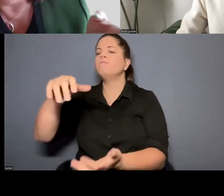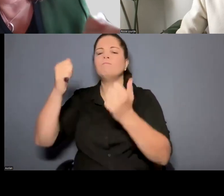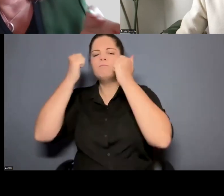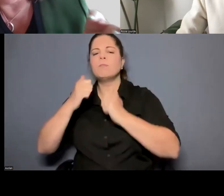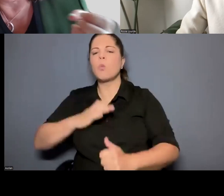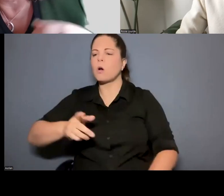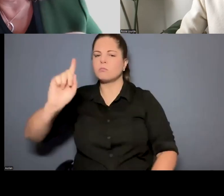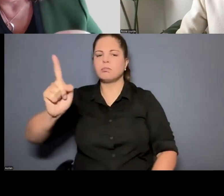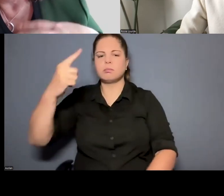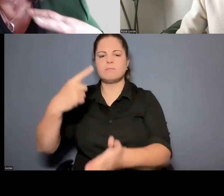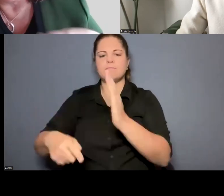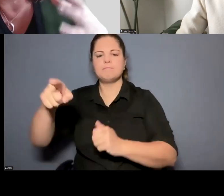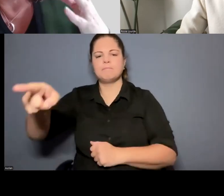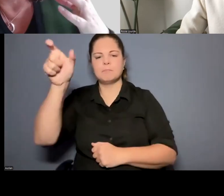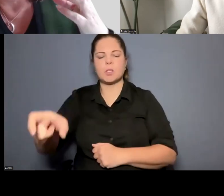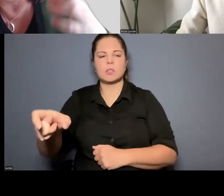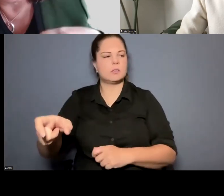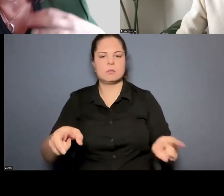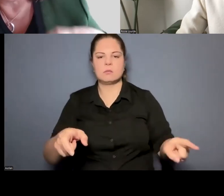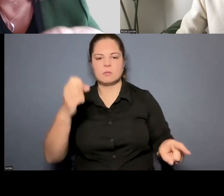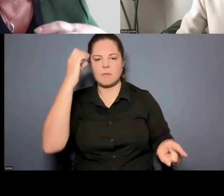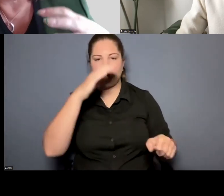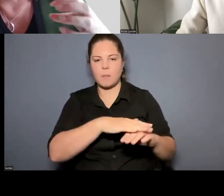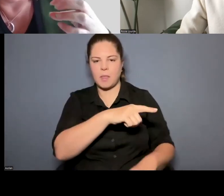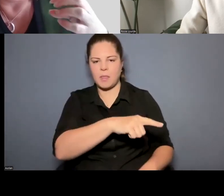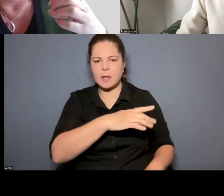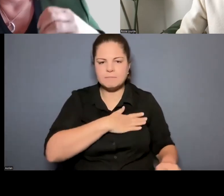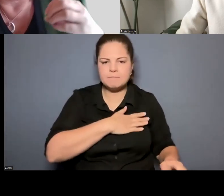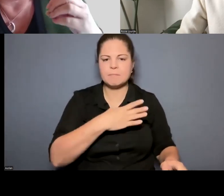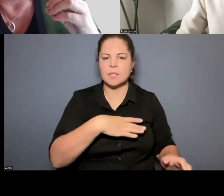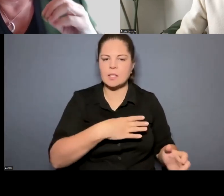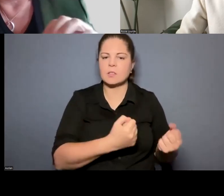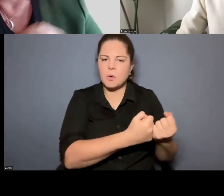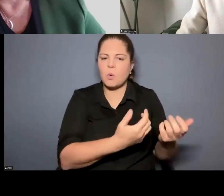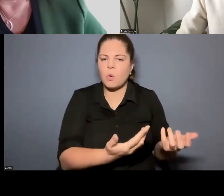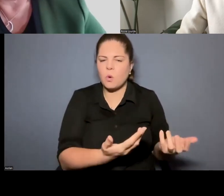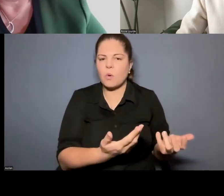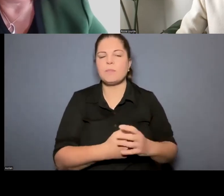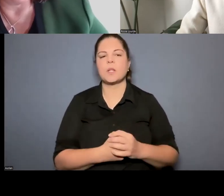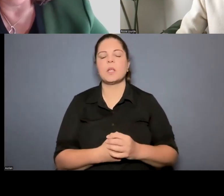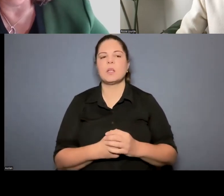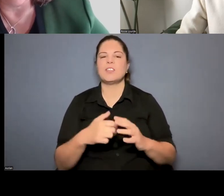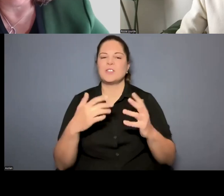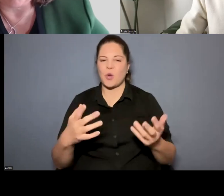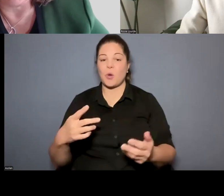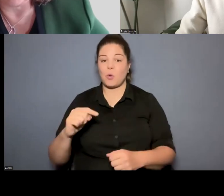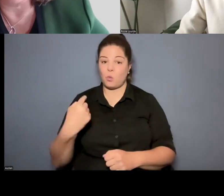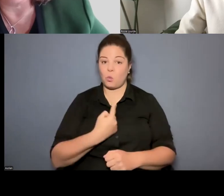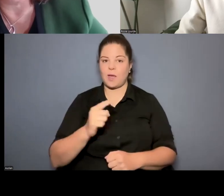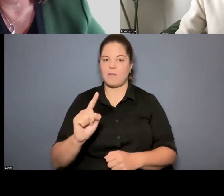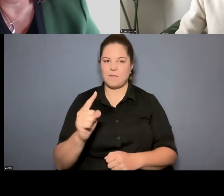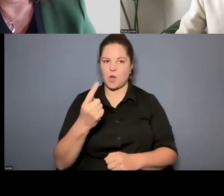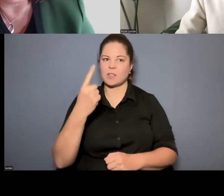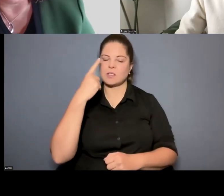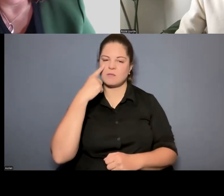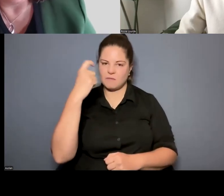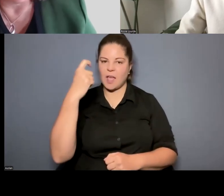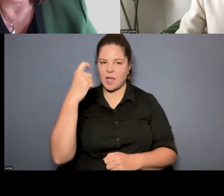or take action. So, the first thing that we found, that should be prioritised is thinking about the